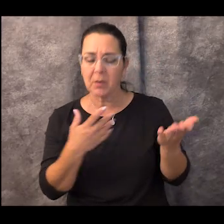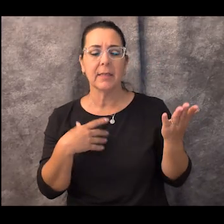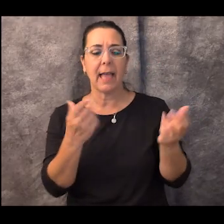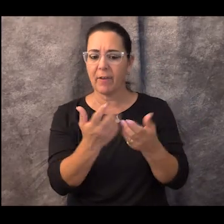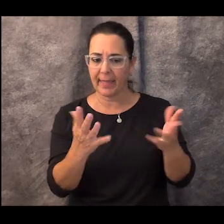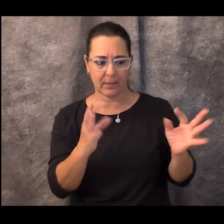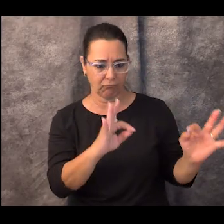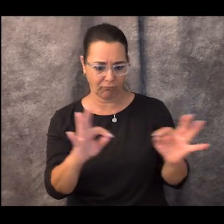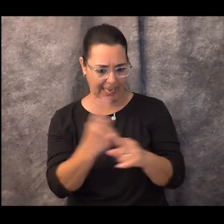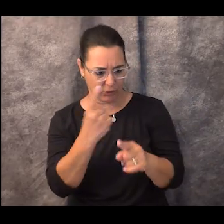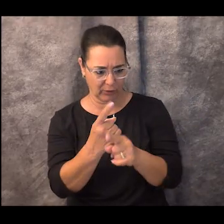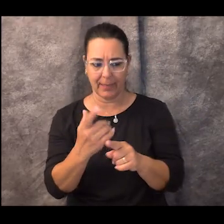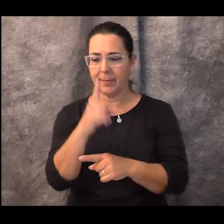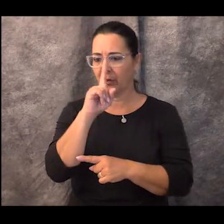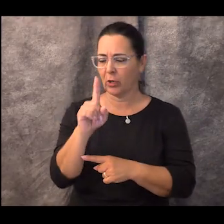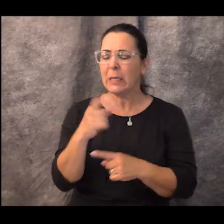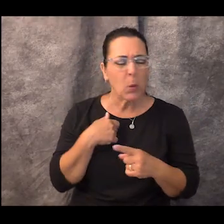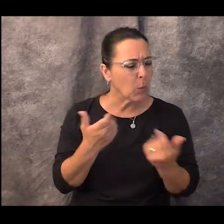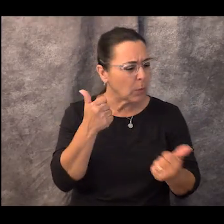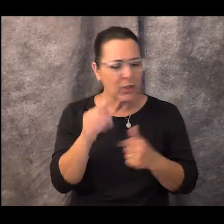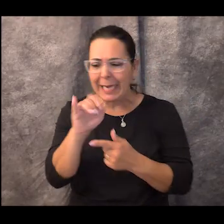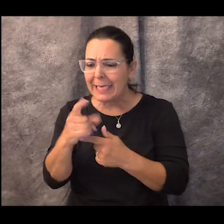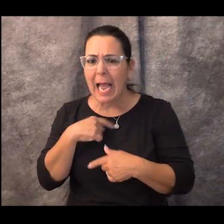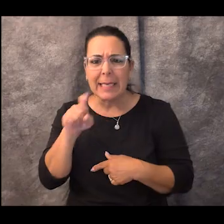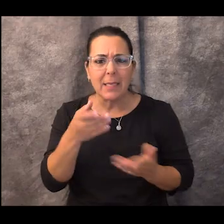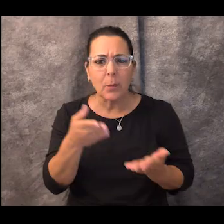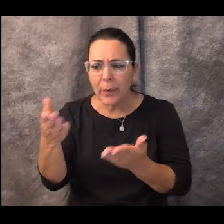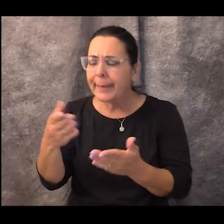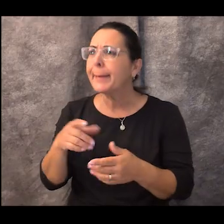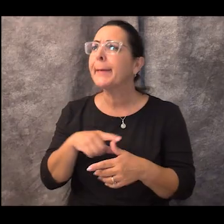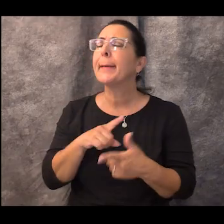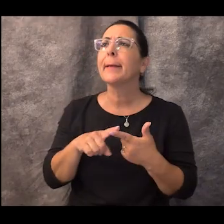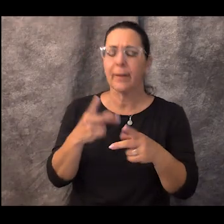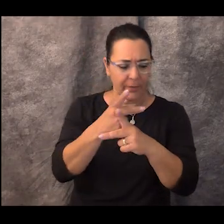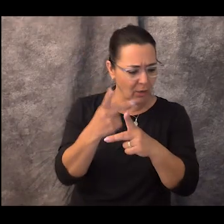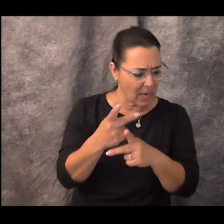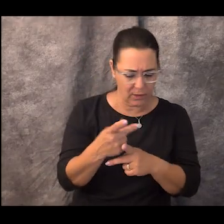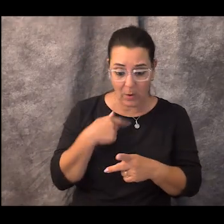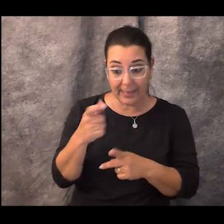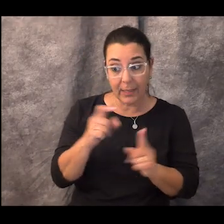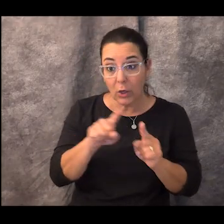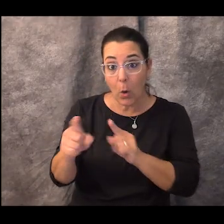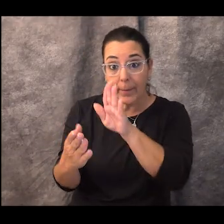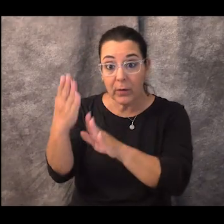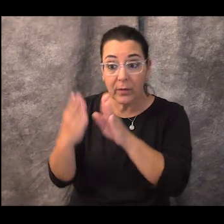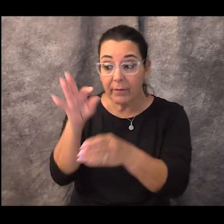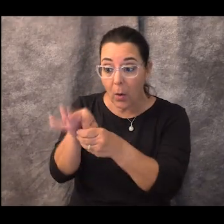Make sure you know what type of ID you need and you have the proper ID, figure out, you know, am I going to vote in person? And if so, where do I have to get?